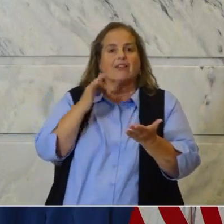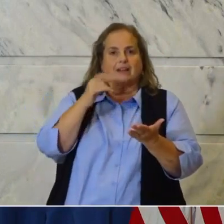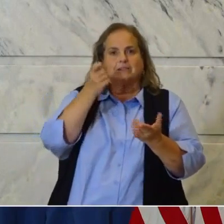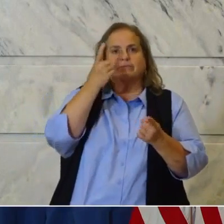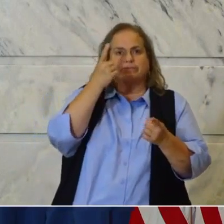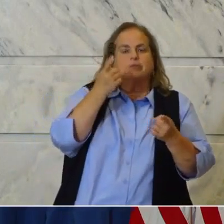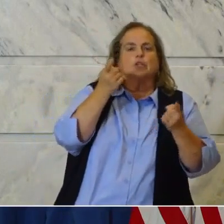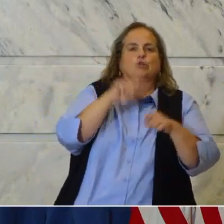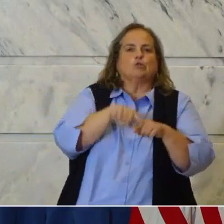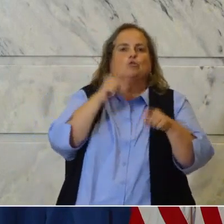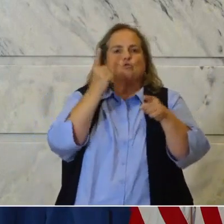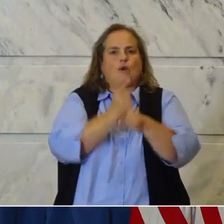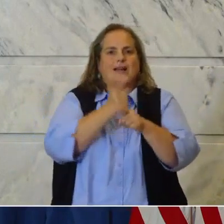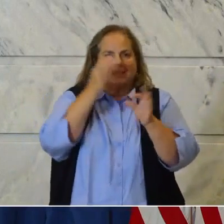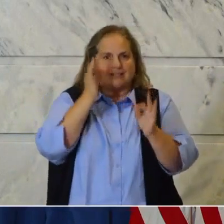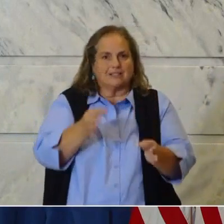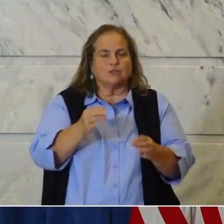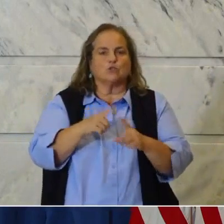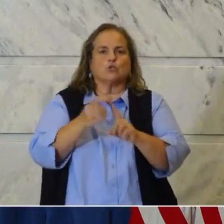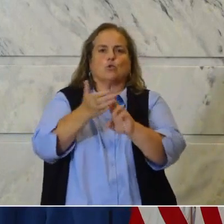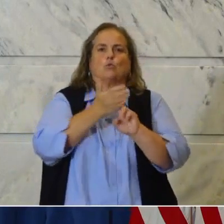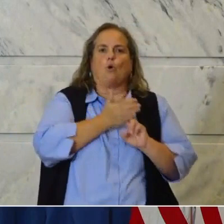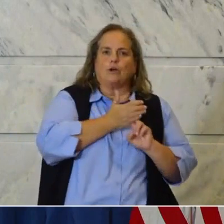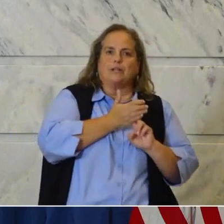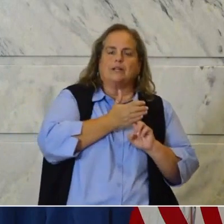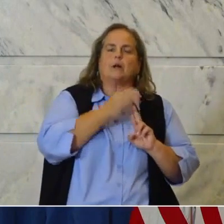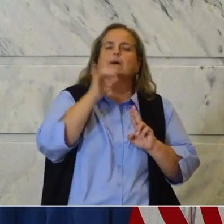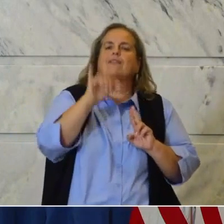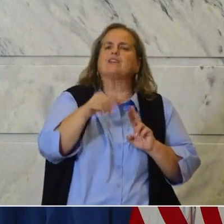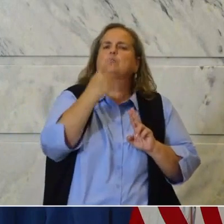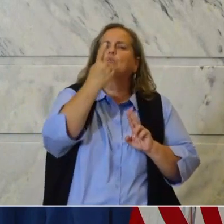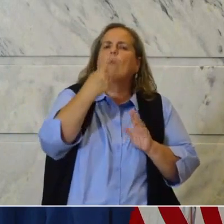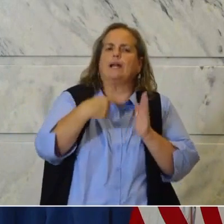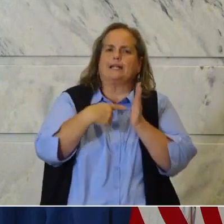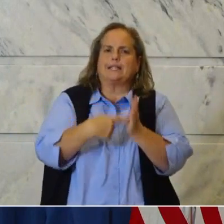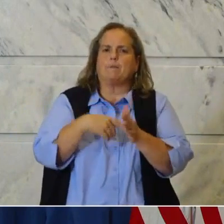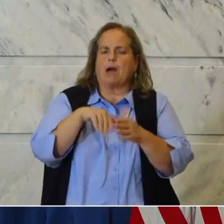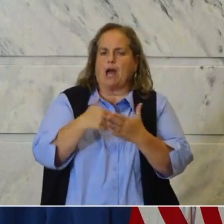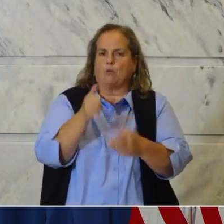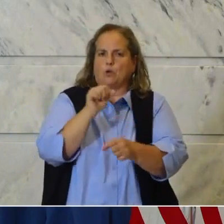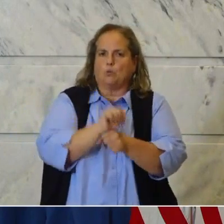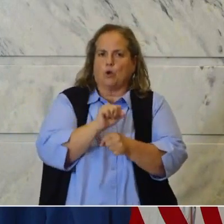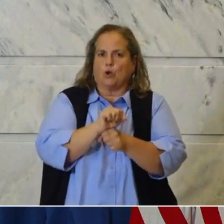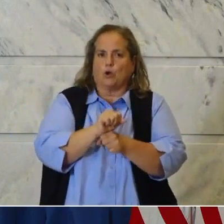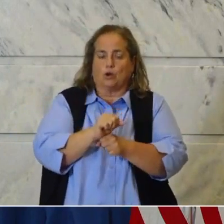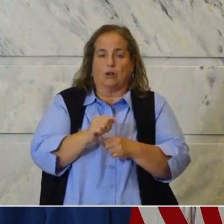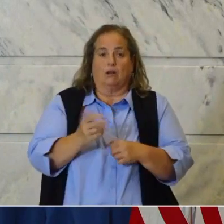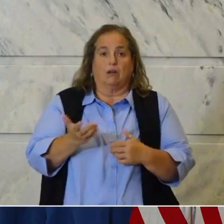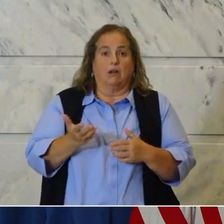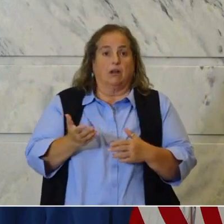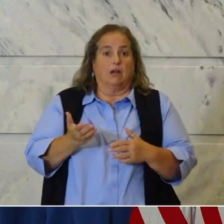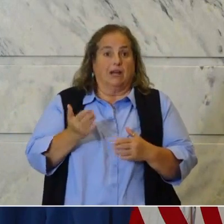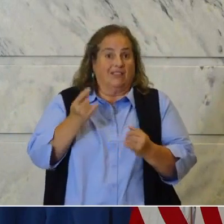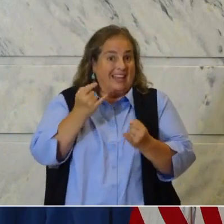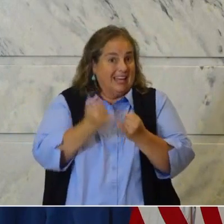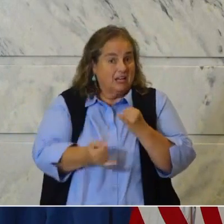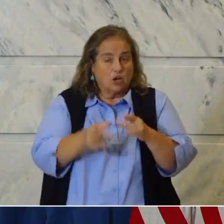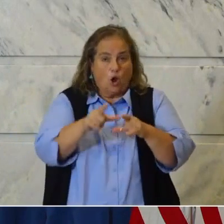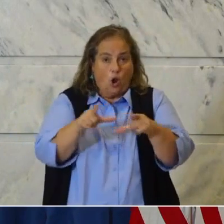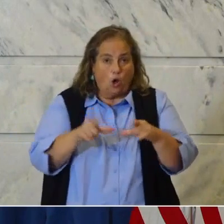right decision on quarantine. But that's just one example of how it's gonna work. In the end, the local health department is going to be